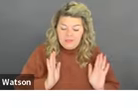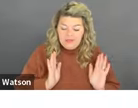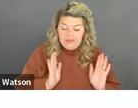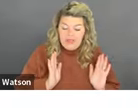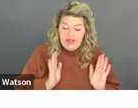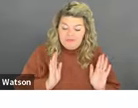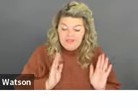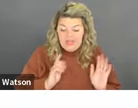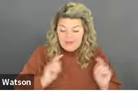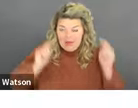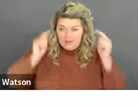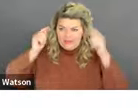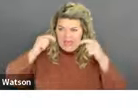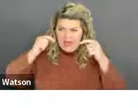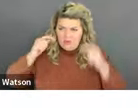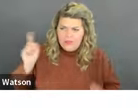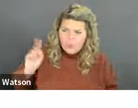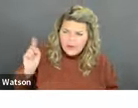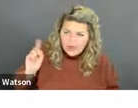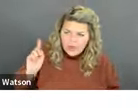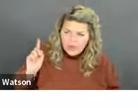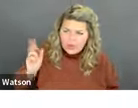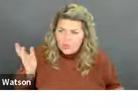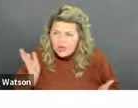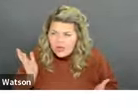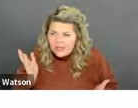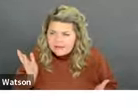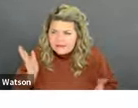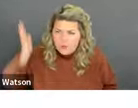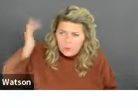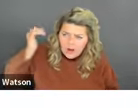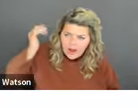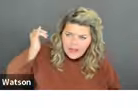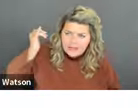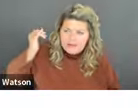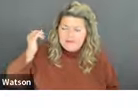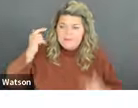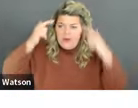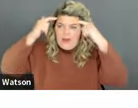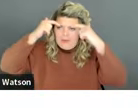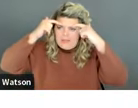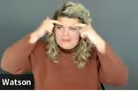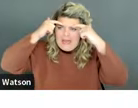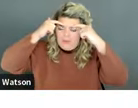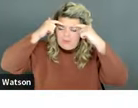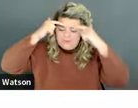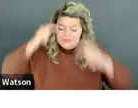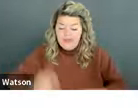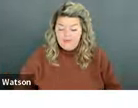typically have the eyebrows down. Like where, what, why? Your eyebrows are down.